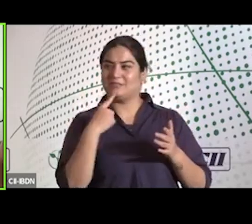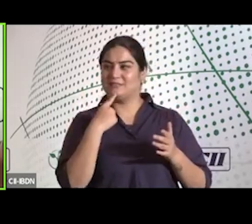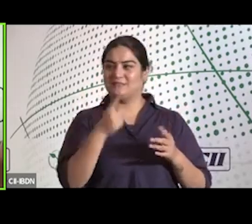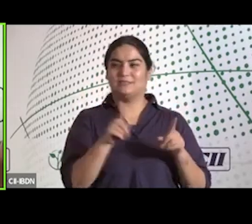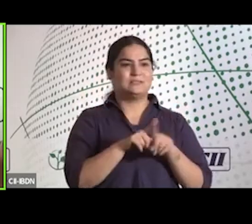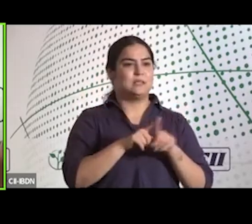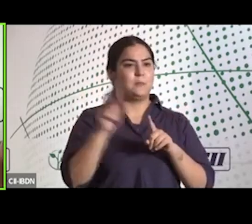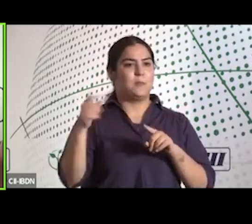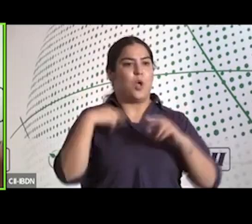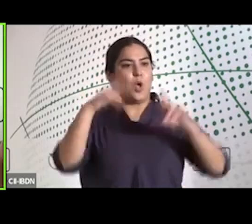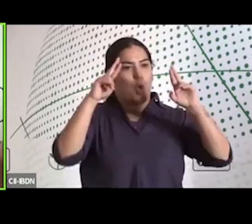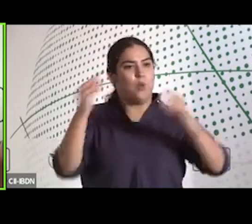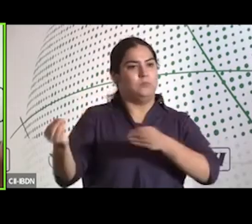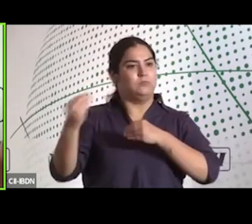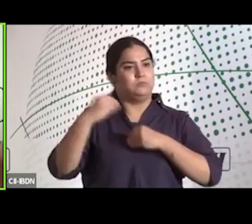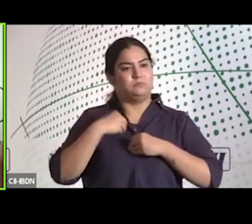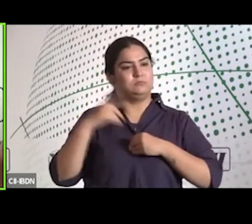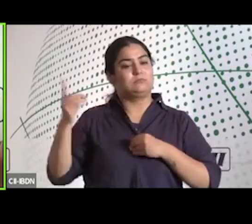We had trained some of the